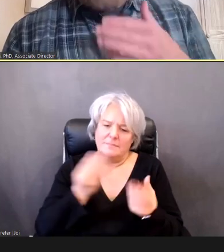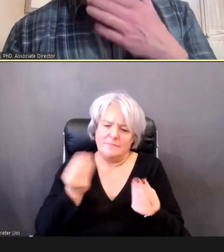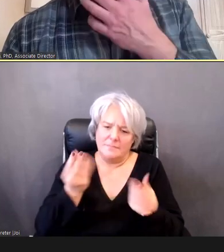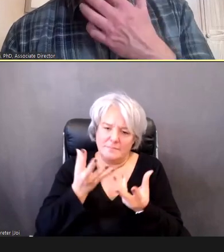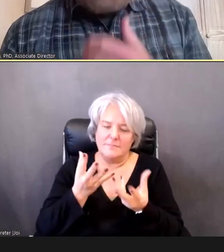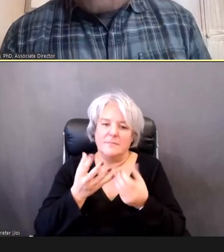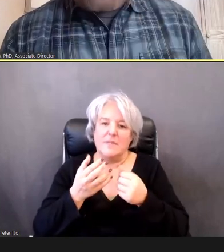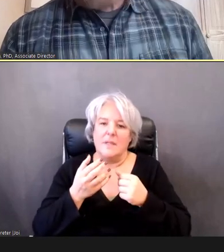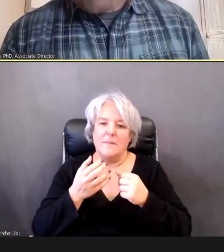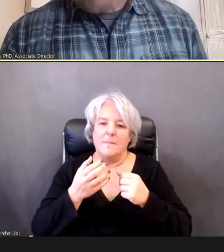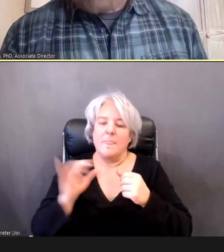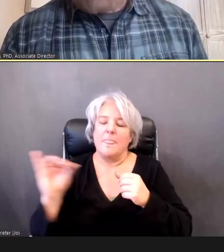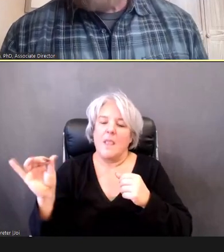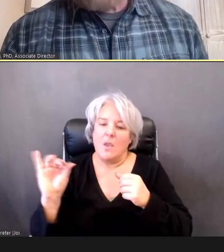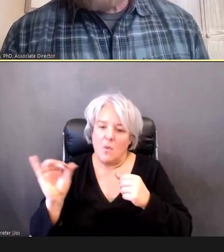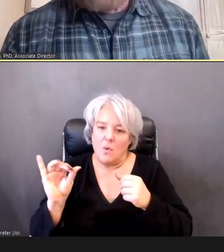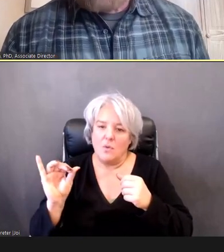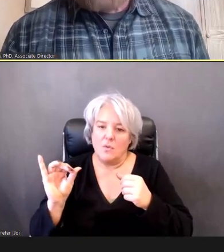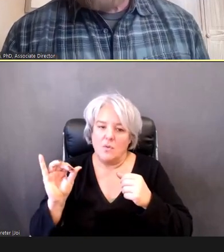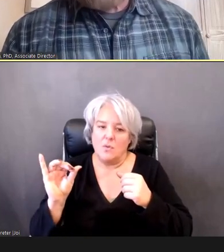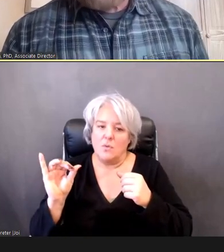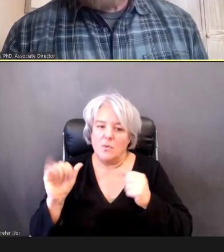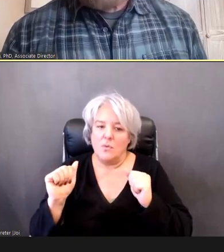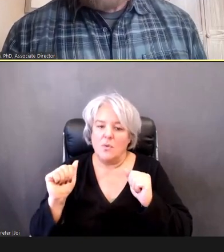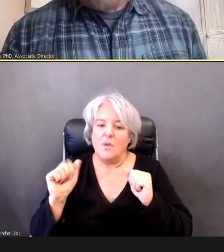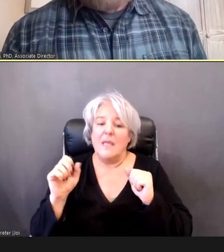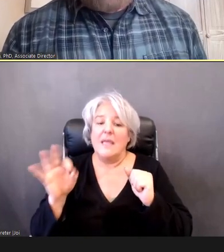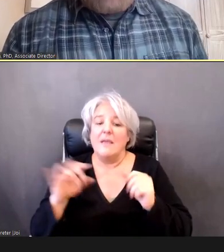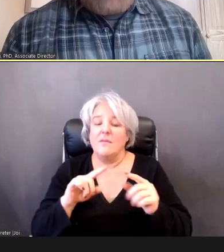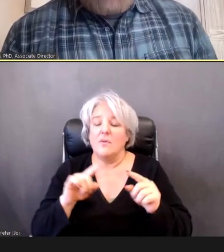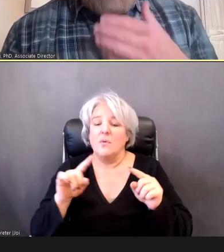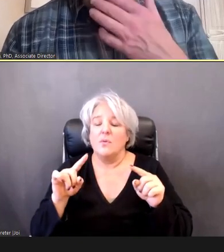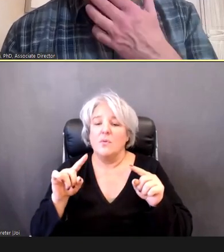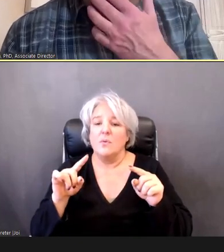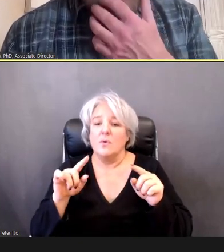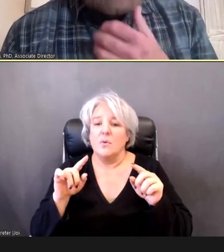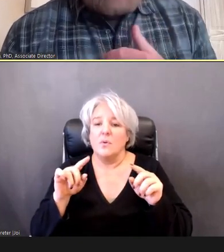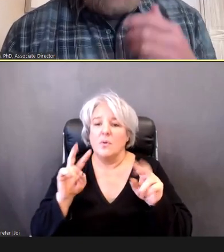Also, know -- if you go to kidshearing.org, and look at the